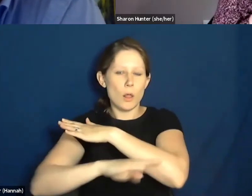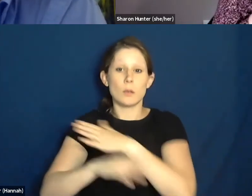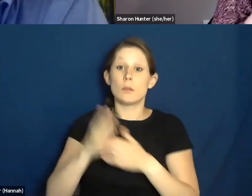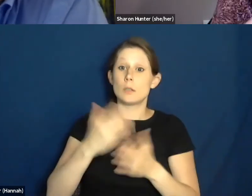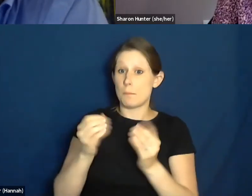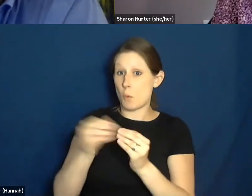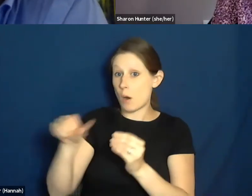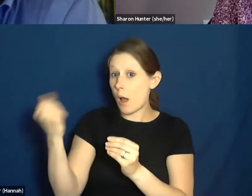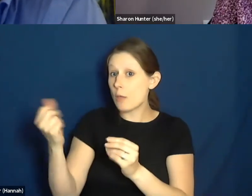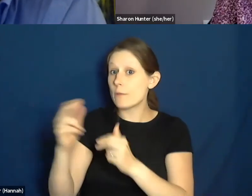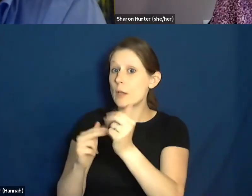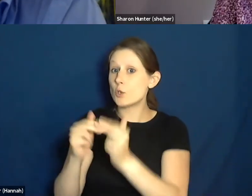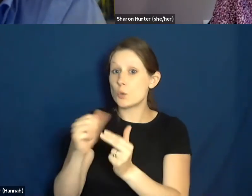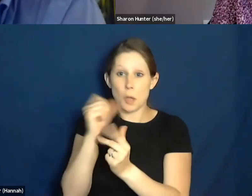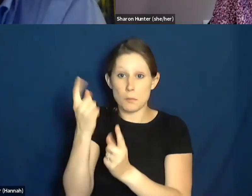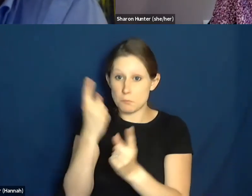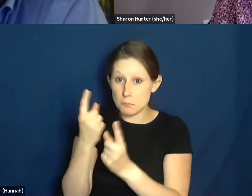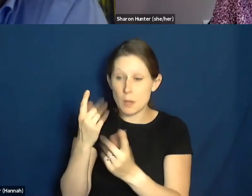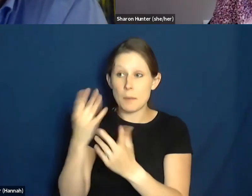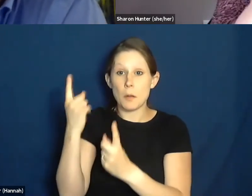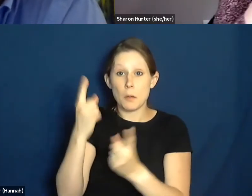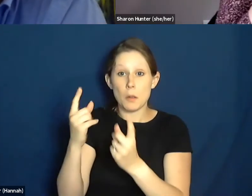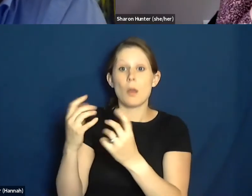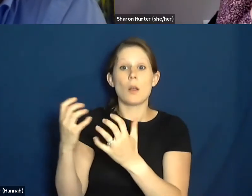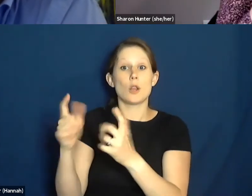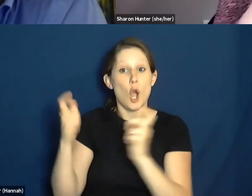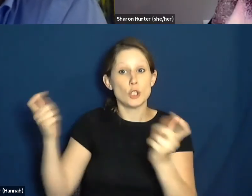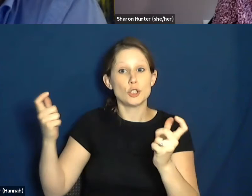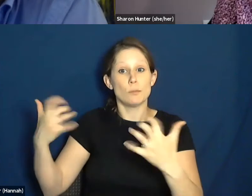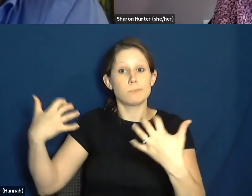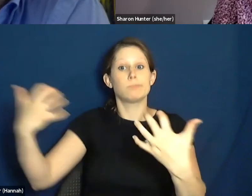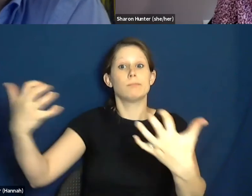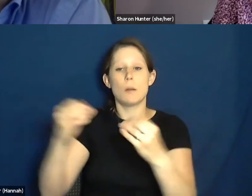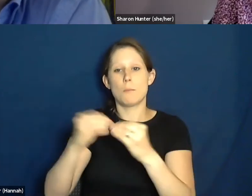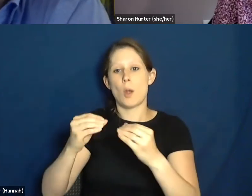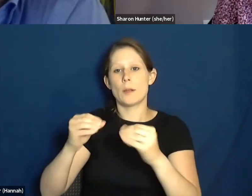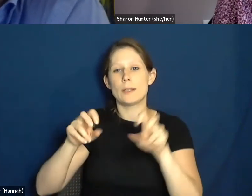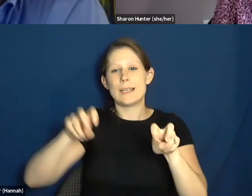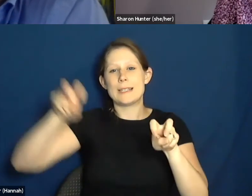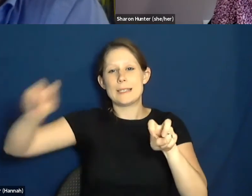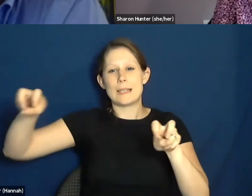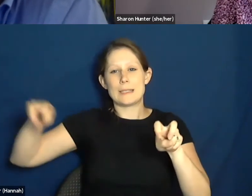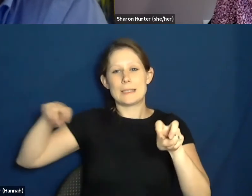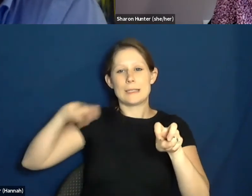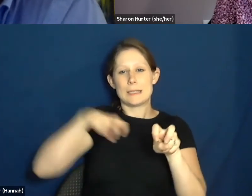you may consider, just because it gives you more room for distancing. If that's a protocol. Those